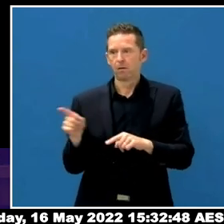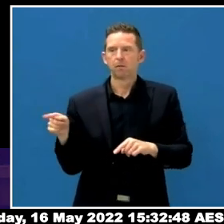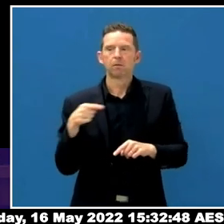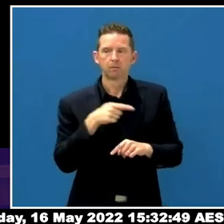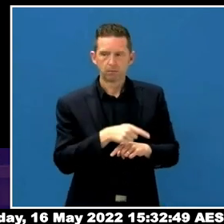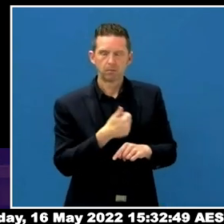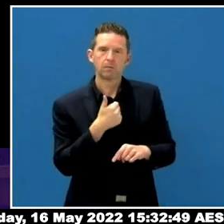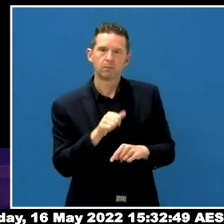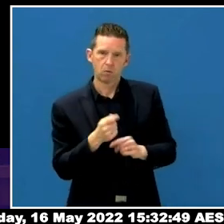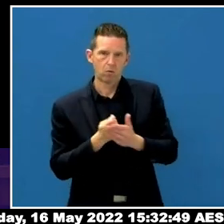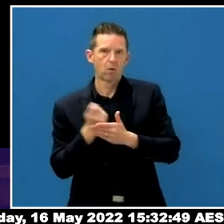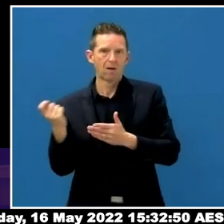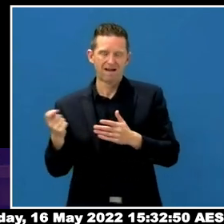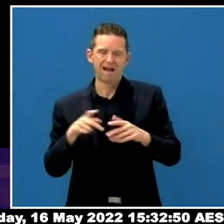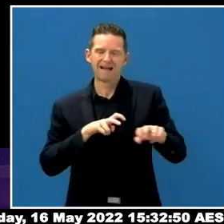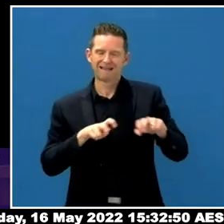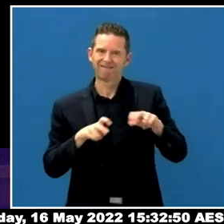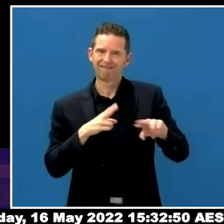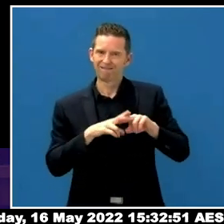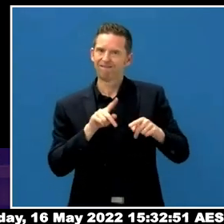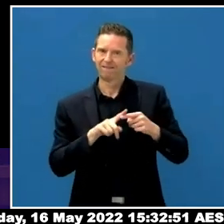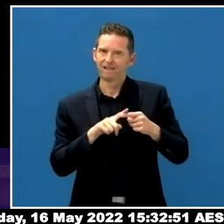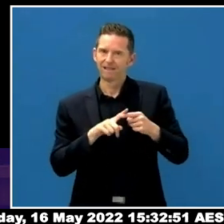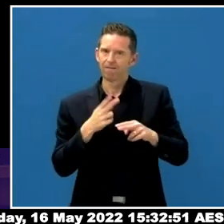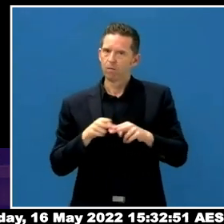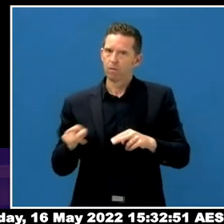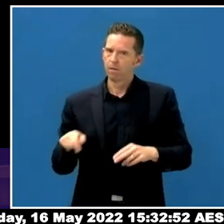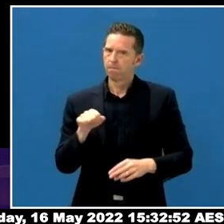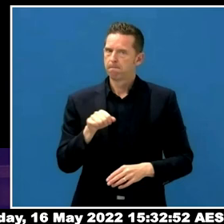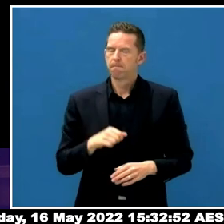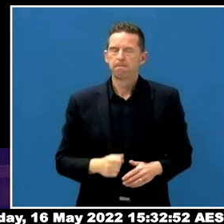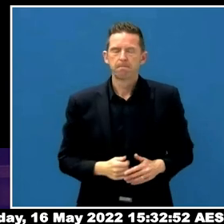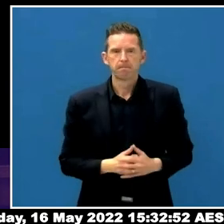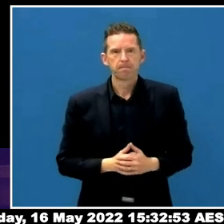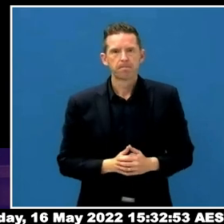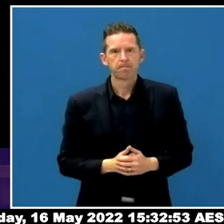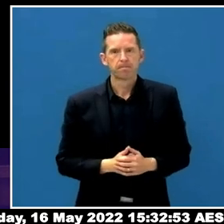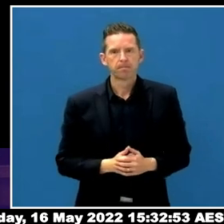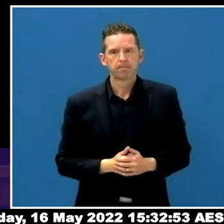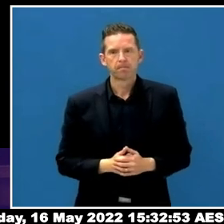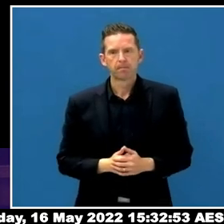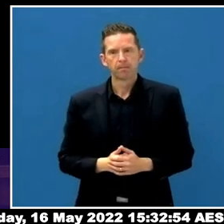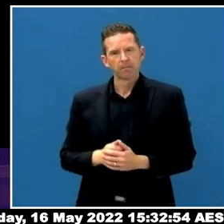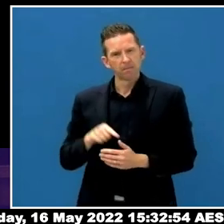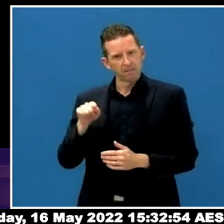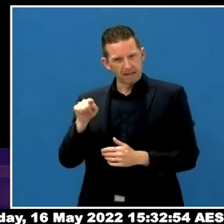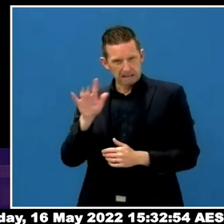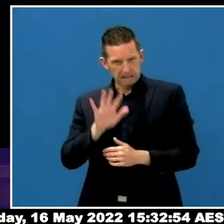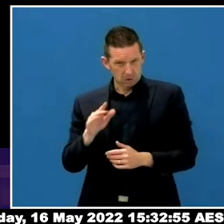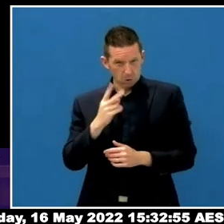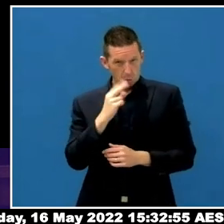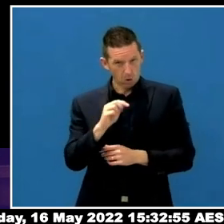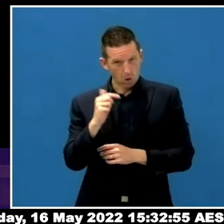Was it 2019 or 2020, do you recall that this was happening, later in the